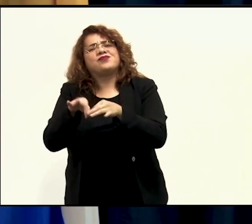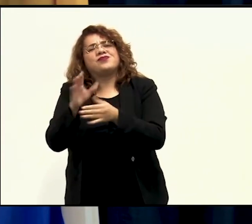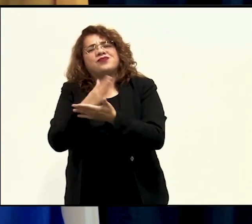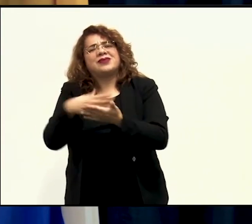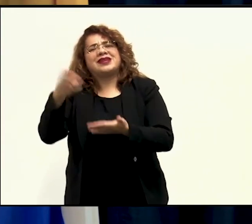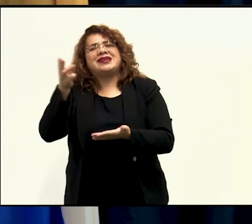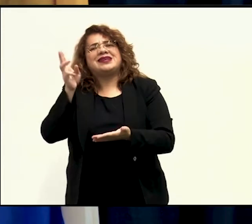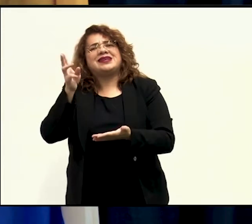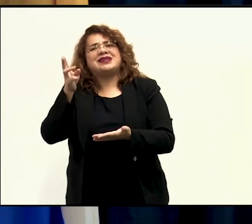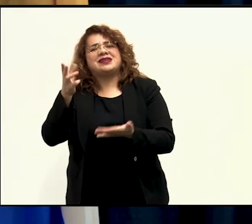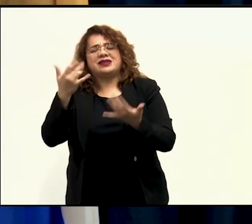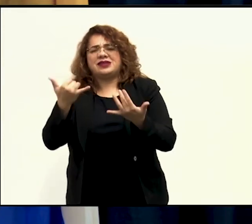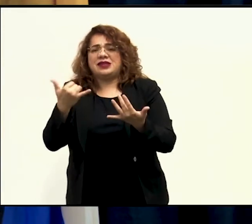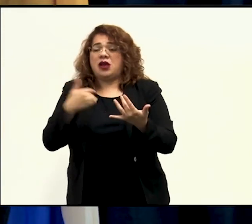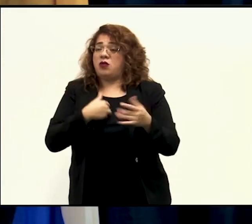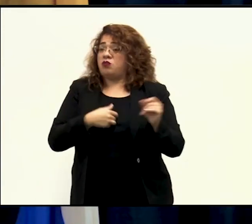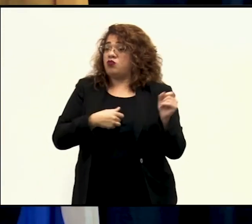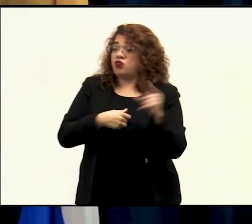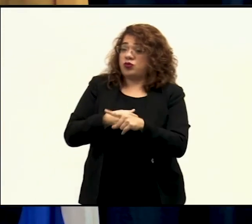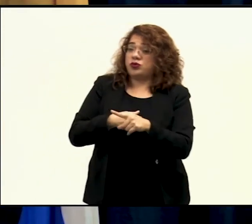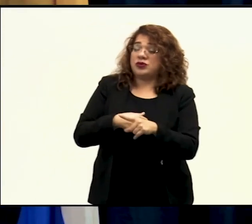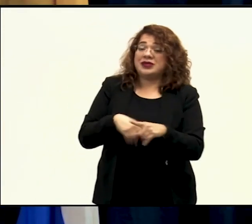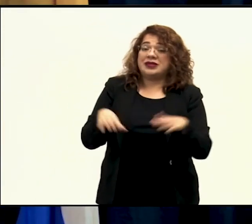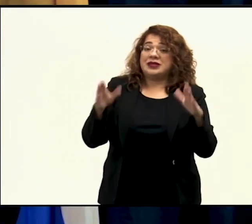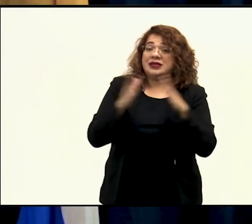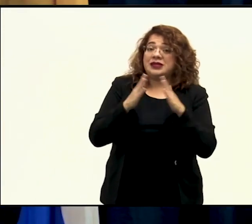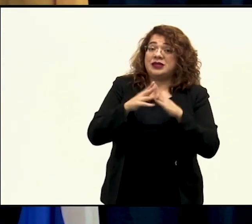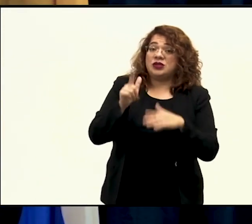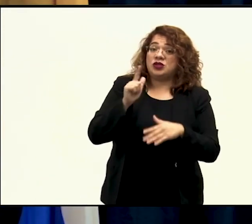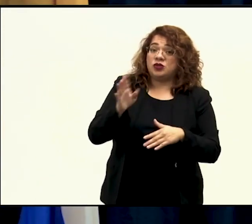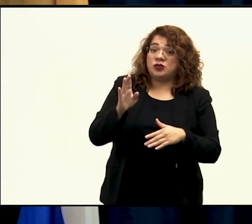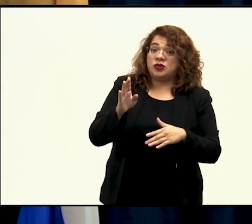So my question to you is that, do you feel that the city of Long Beach has properly overseen